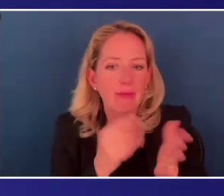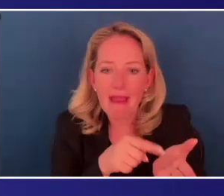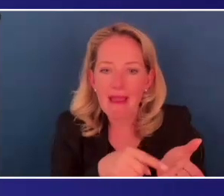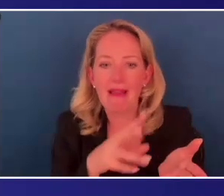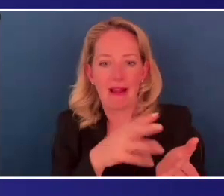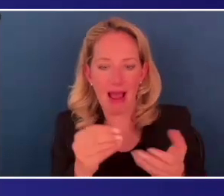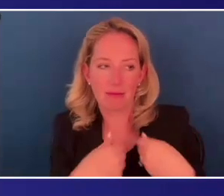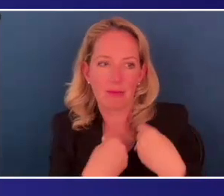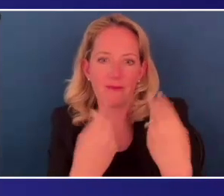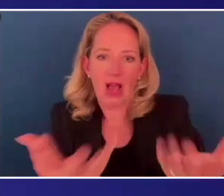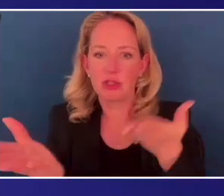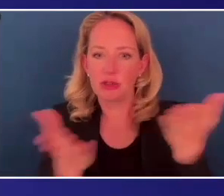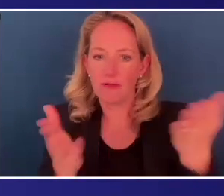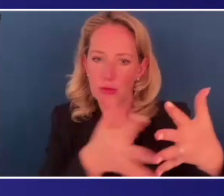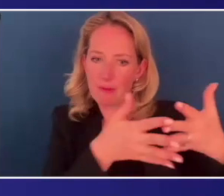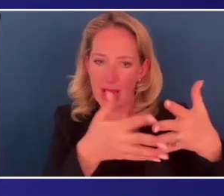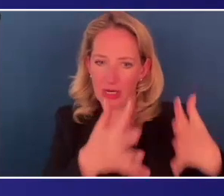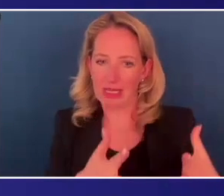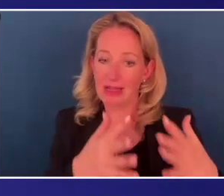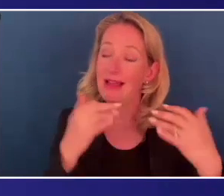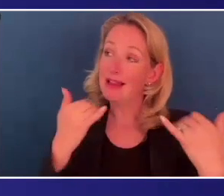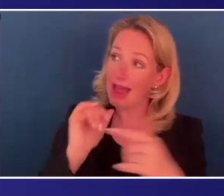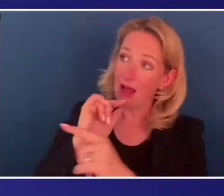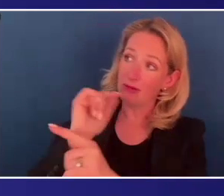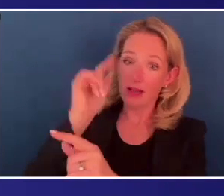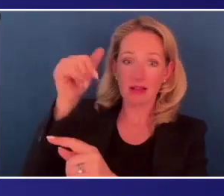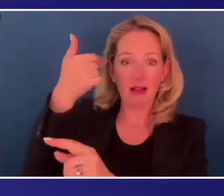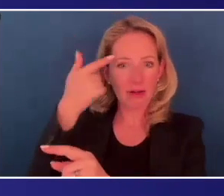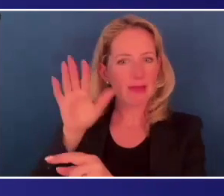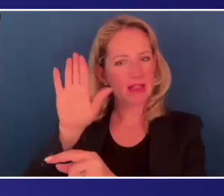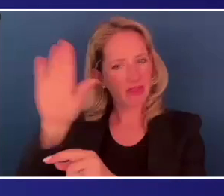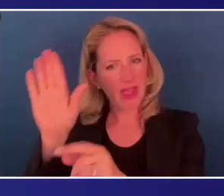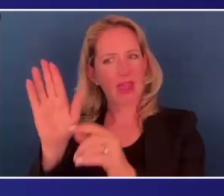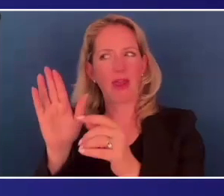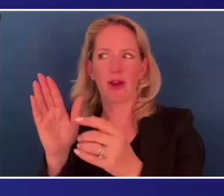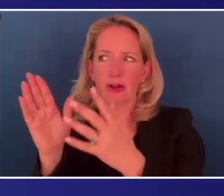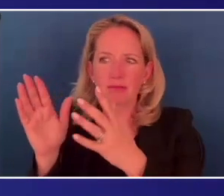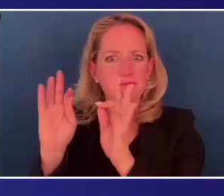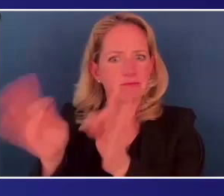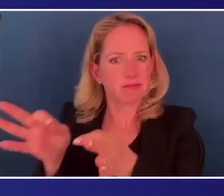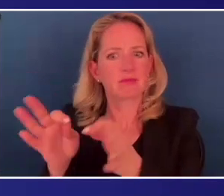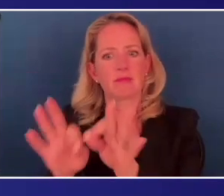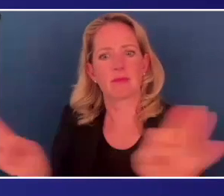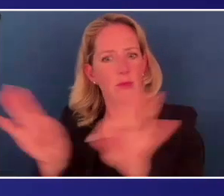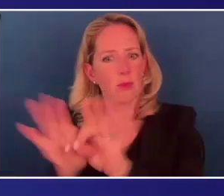It is now the government's responsibility to uphold its end of the bargain by honoring its guarantee.